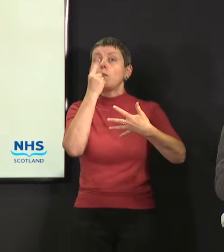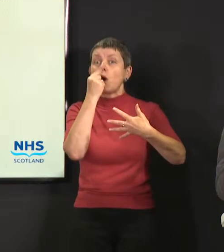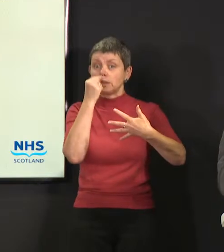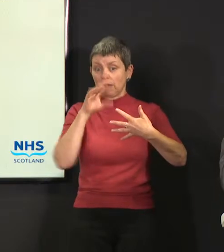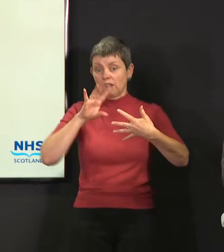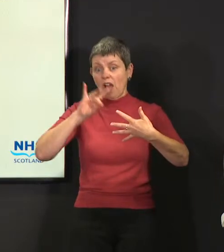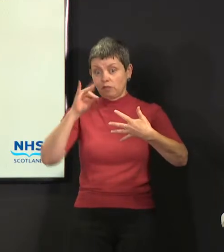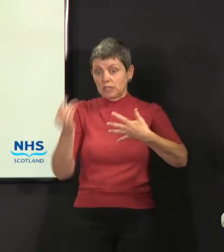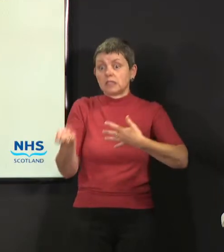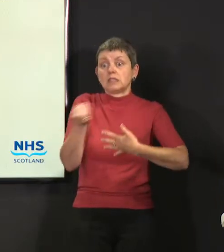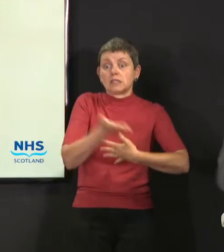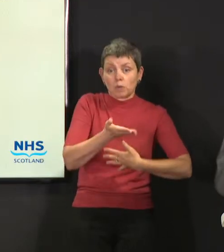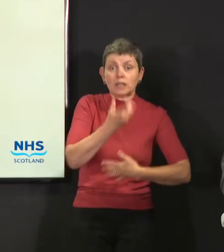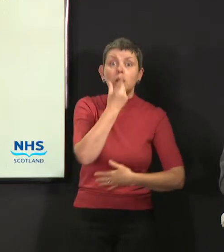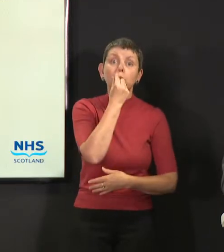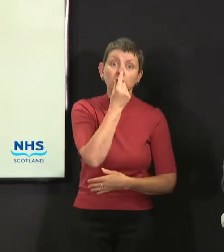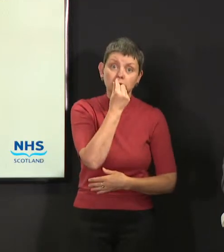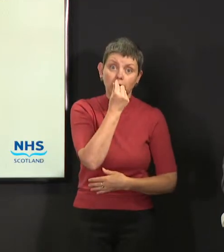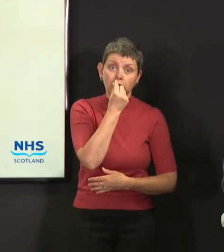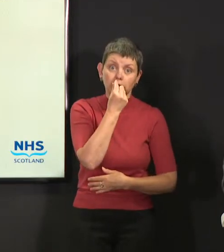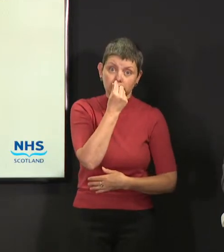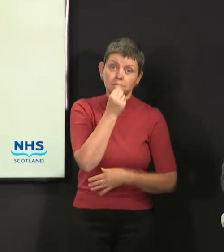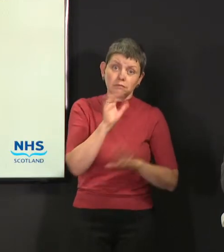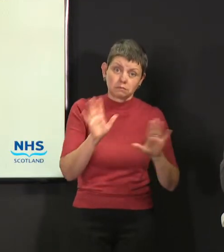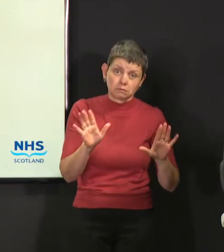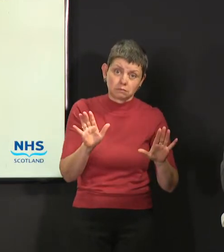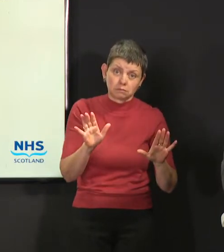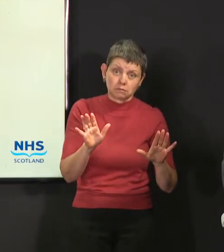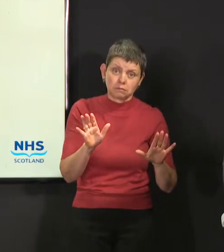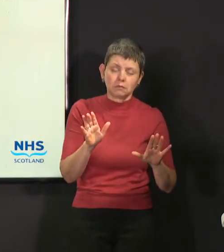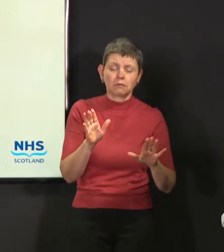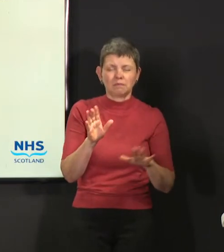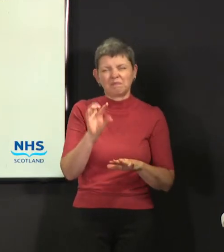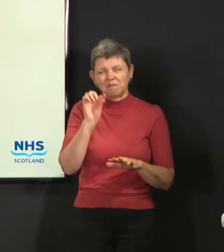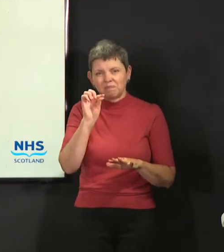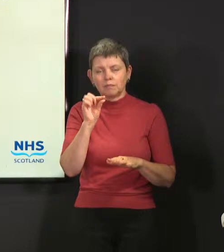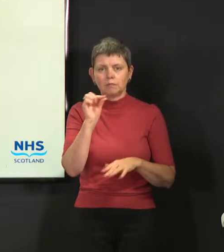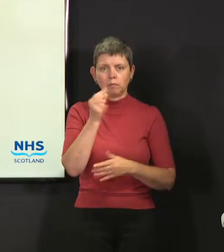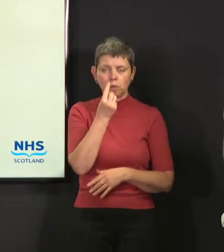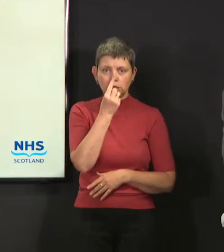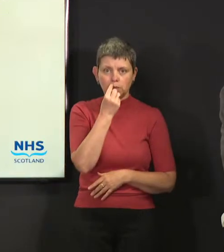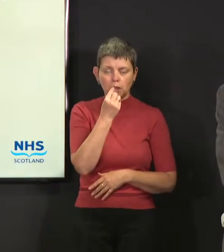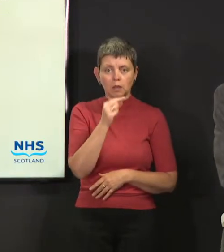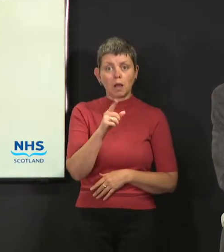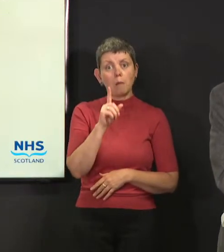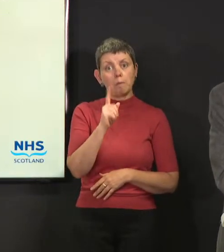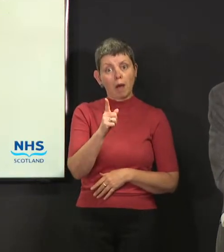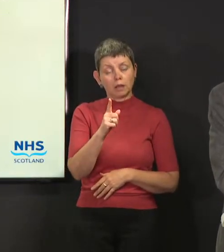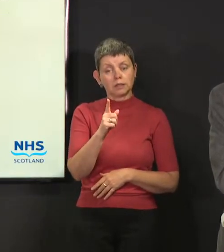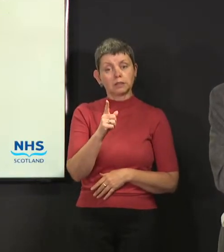So, that could happen. What I am telling you is that in most of the history of this coronavirus,